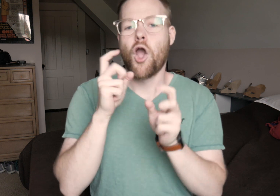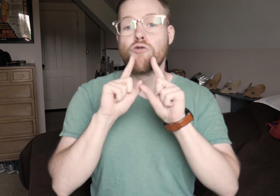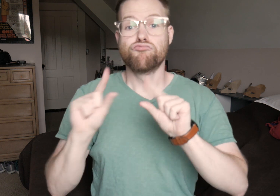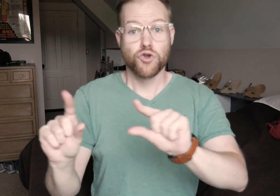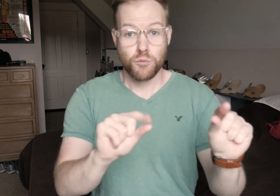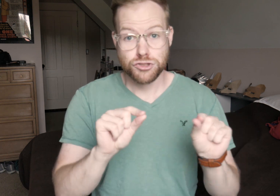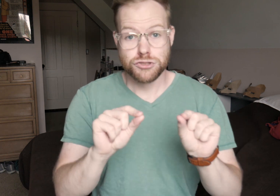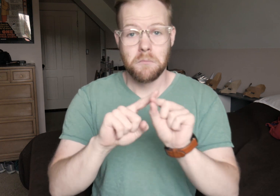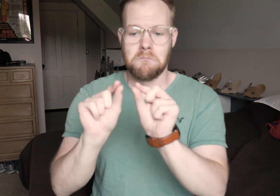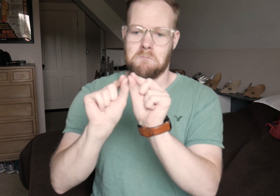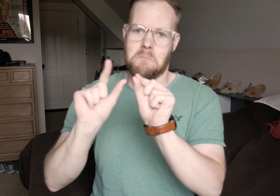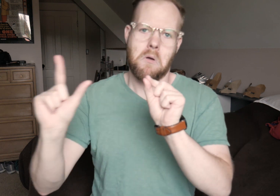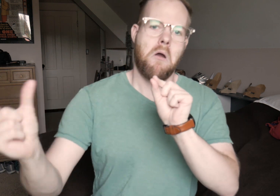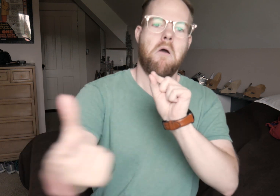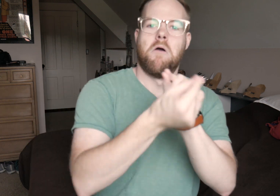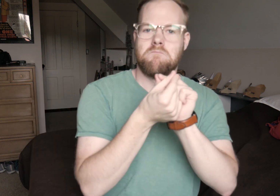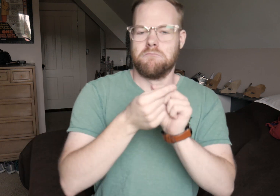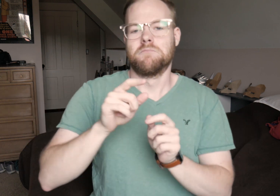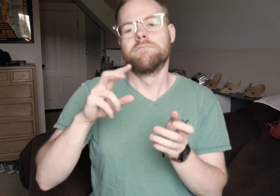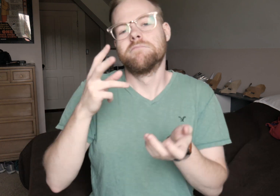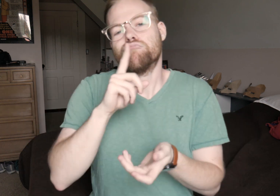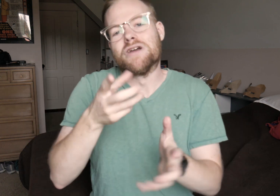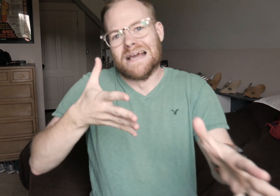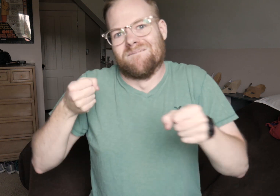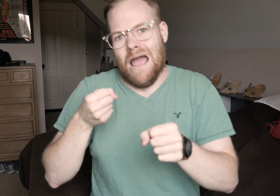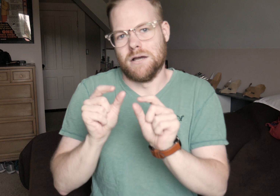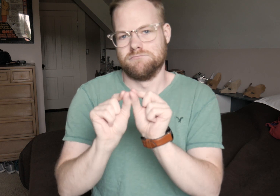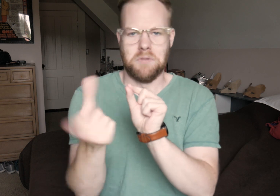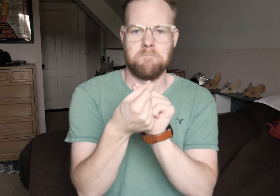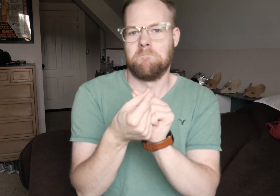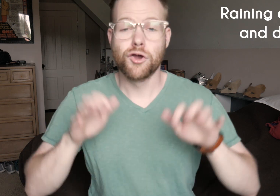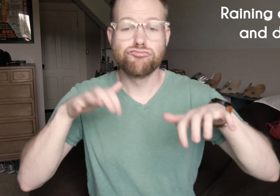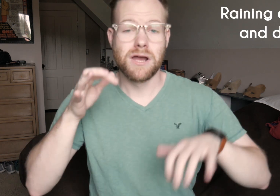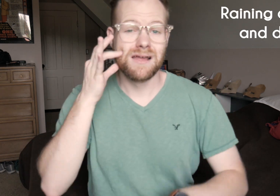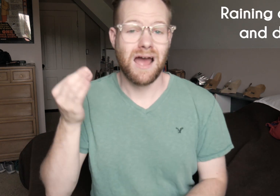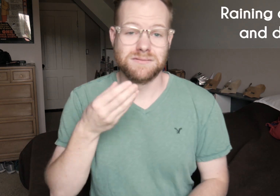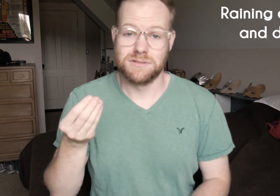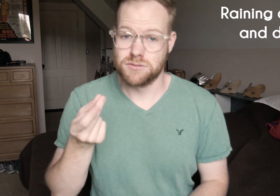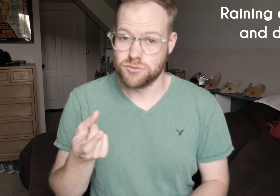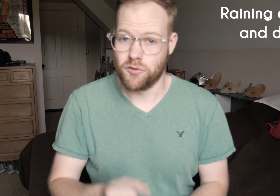It's like rumors, but moving very quickly in a circle. Raining cats and dogs.